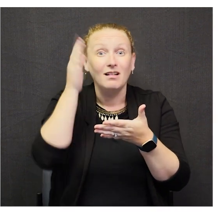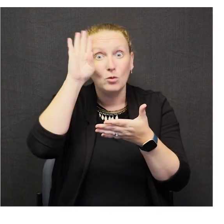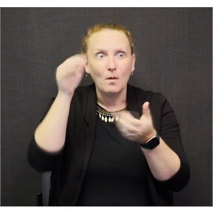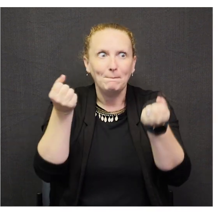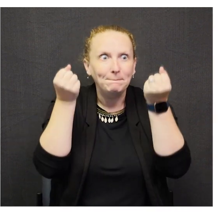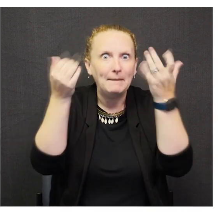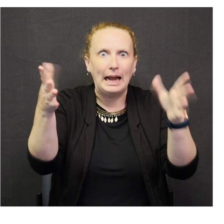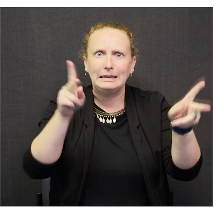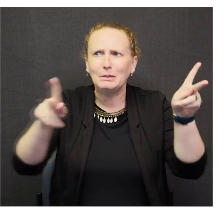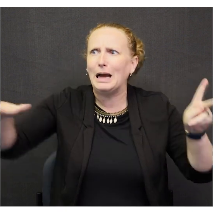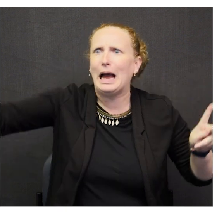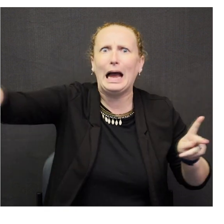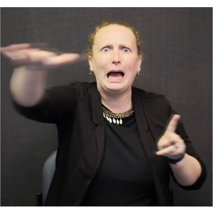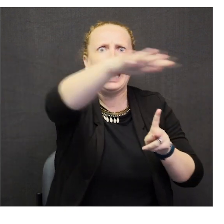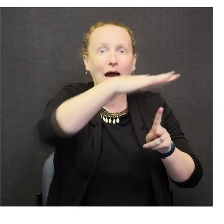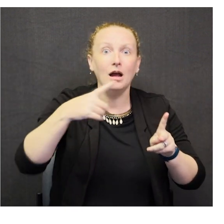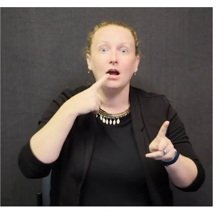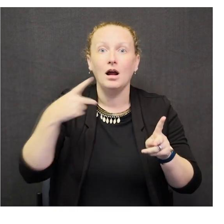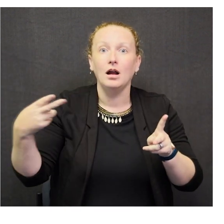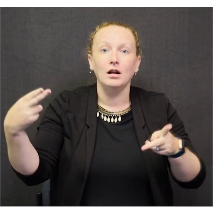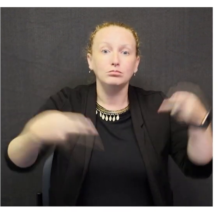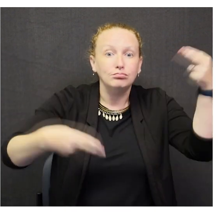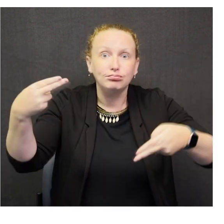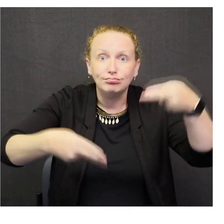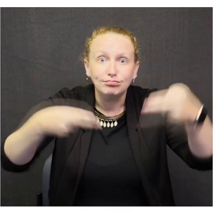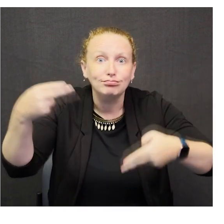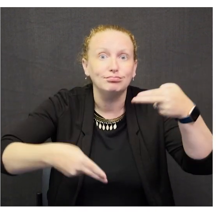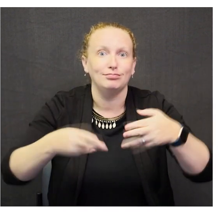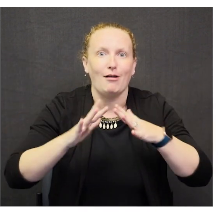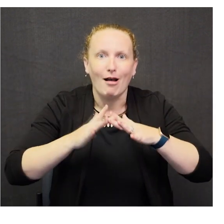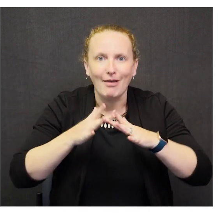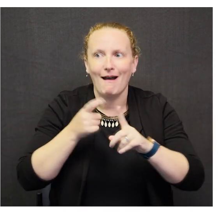establish connection in the same neighborhood or in the same building. So we did have a